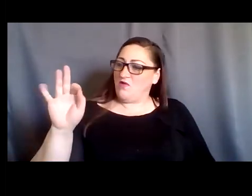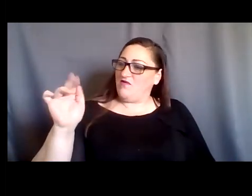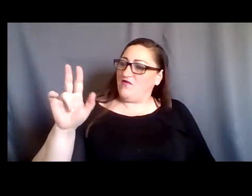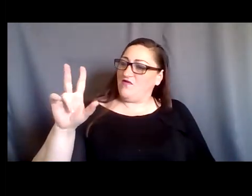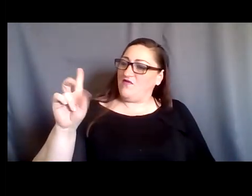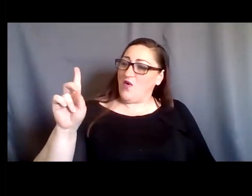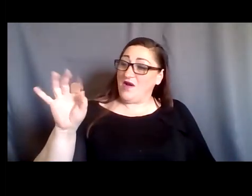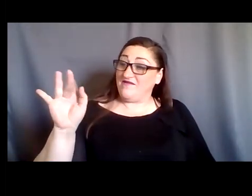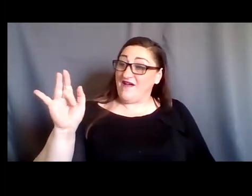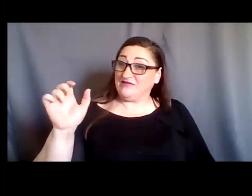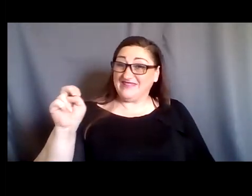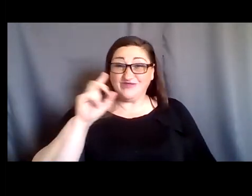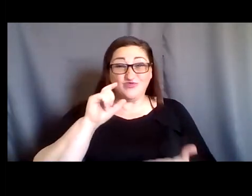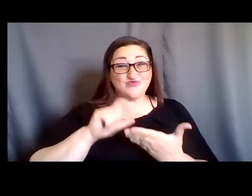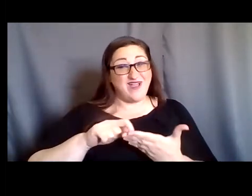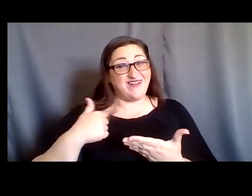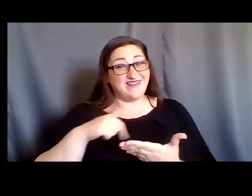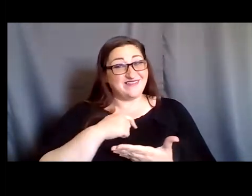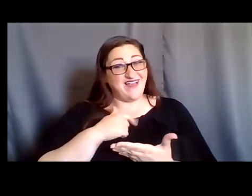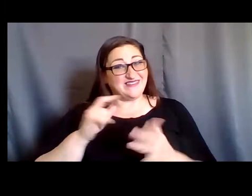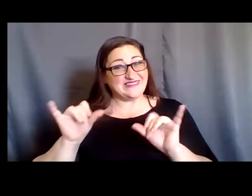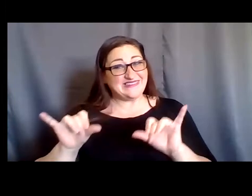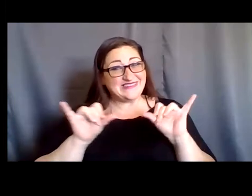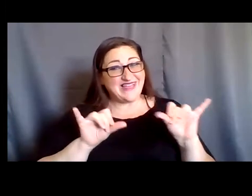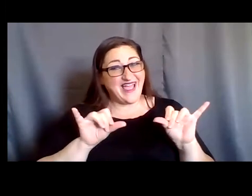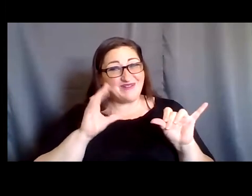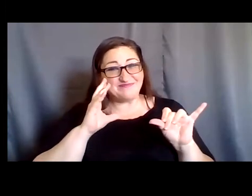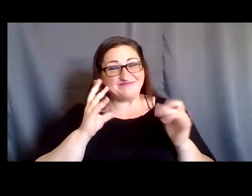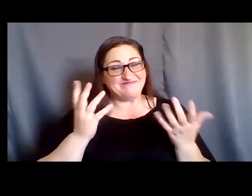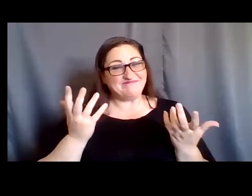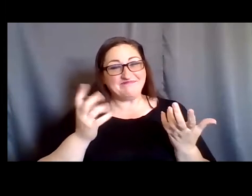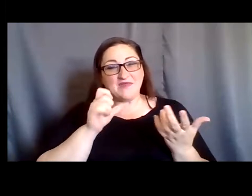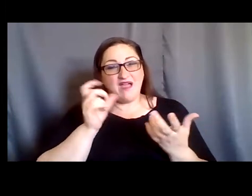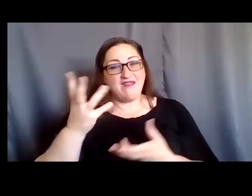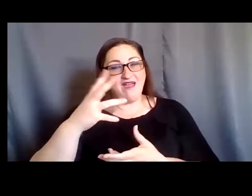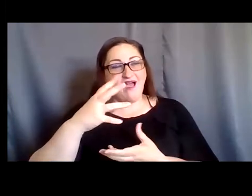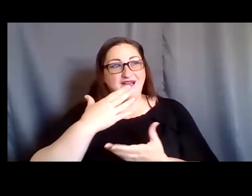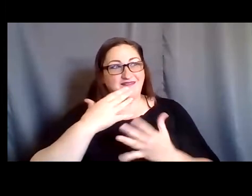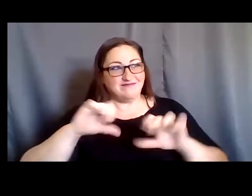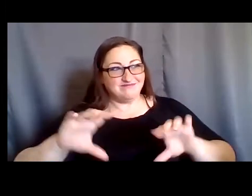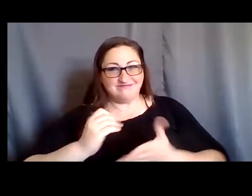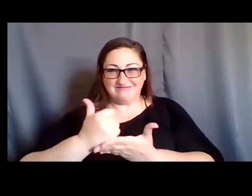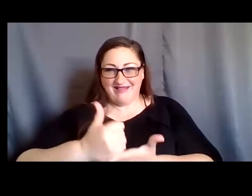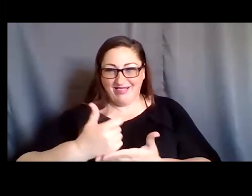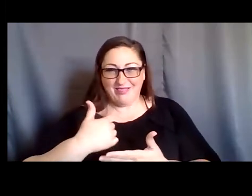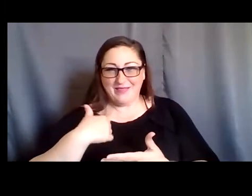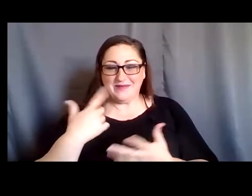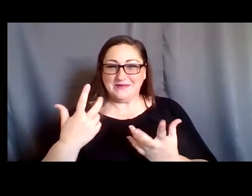Throughout the foundation’s history, we have worked to remove the obstacles that prevent people from participating fully,